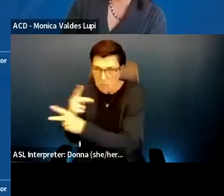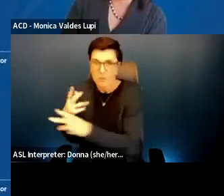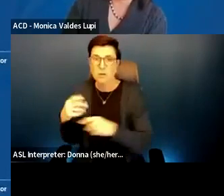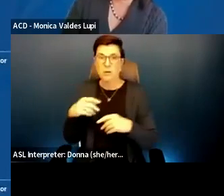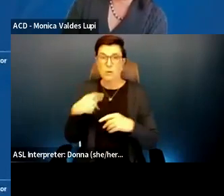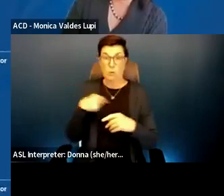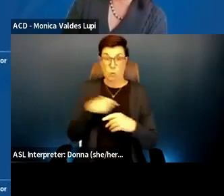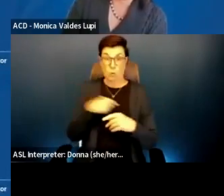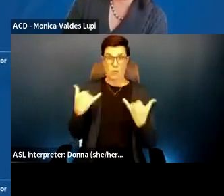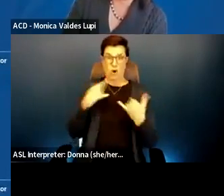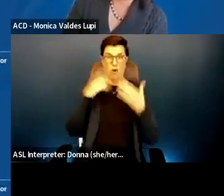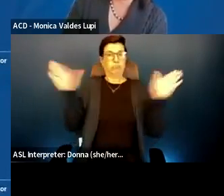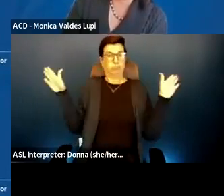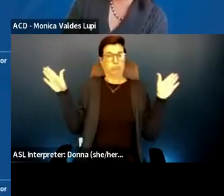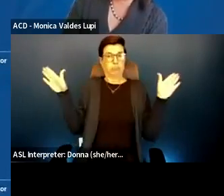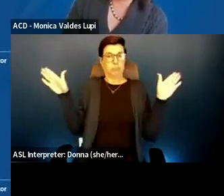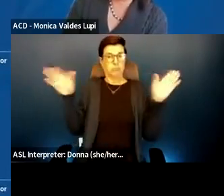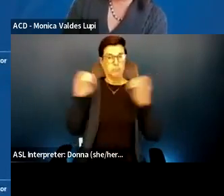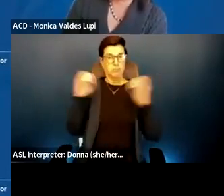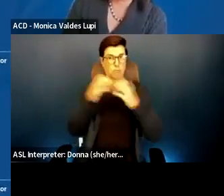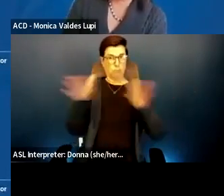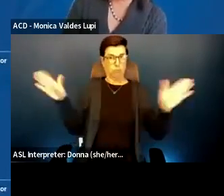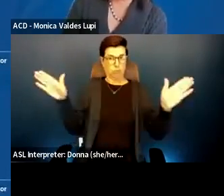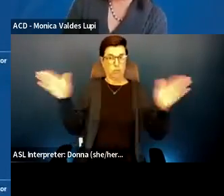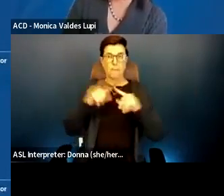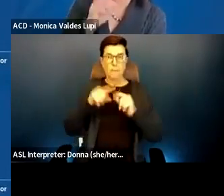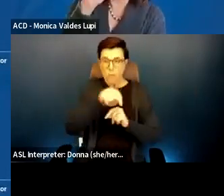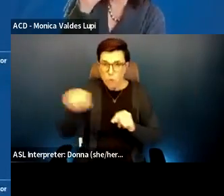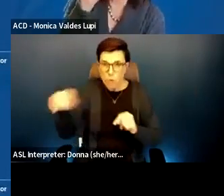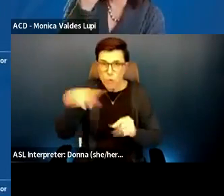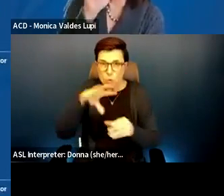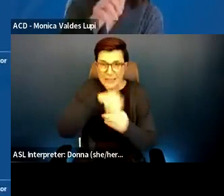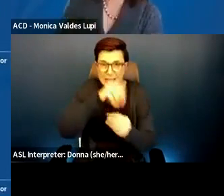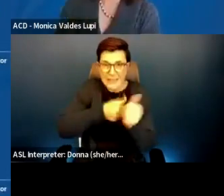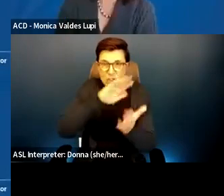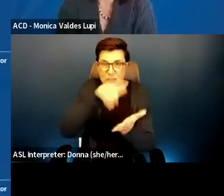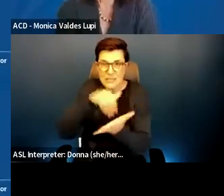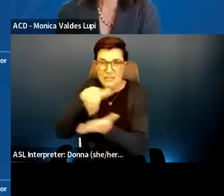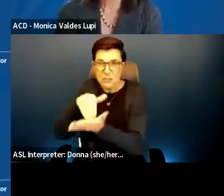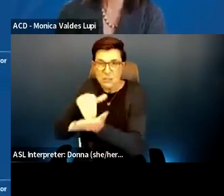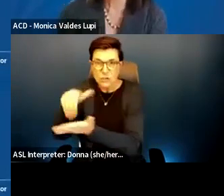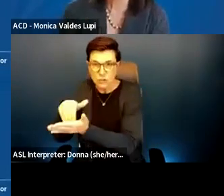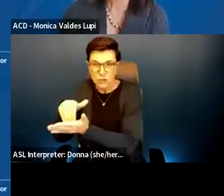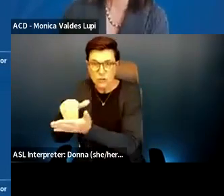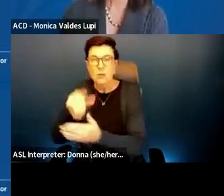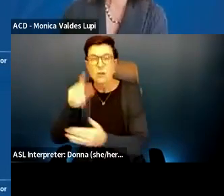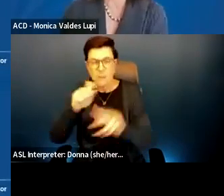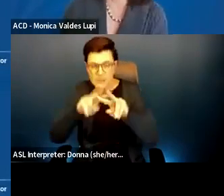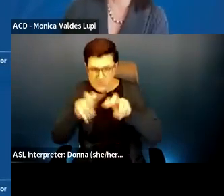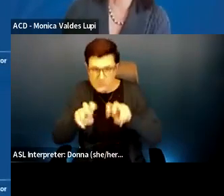but we wanted to -- we understand in sort of CDC Moving Forward that to accomplish those structural missions,